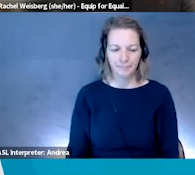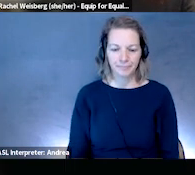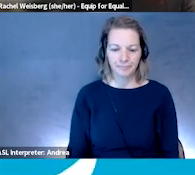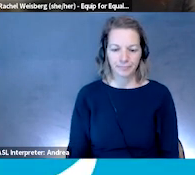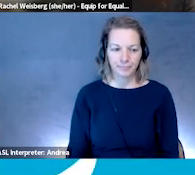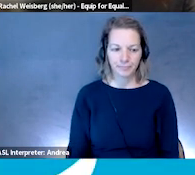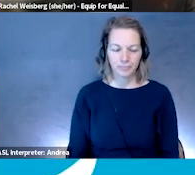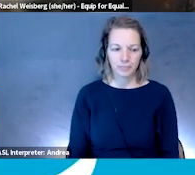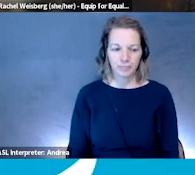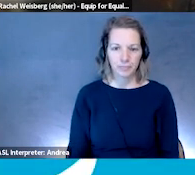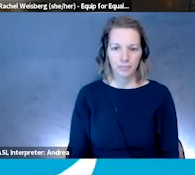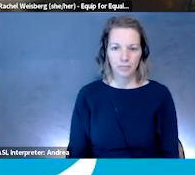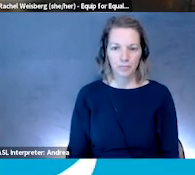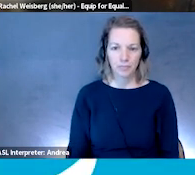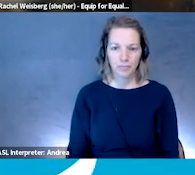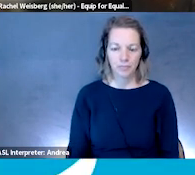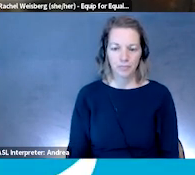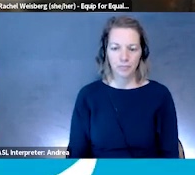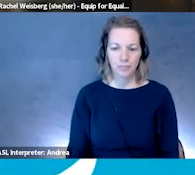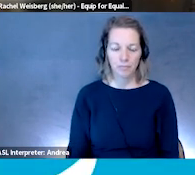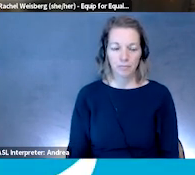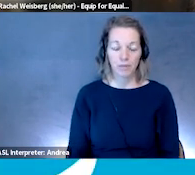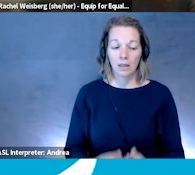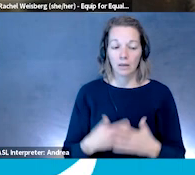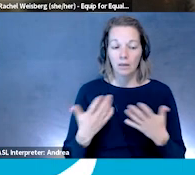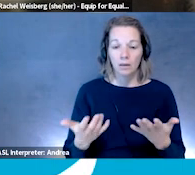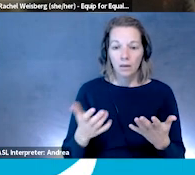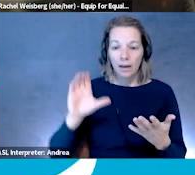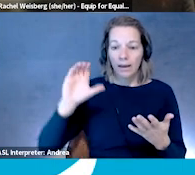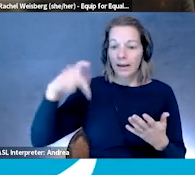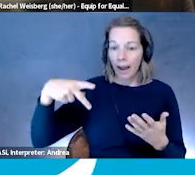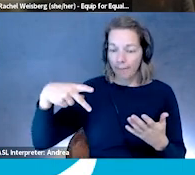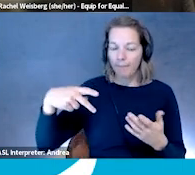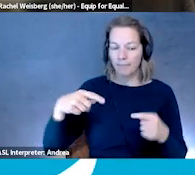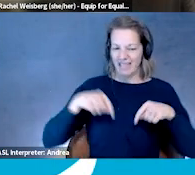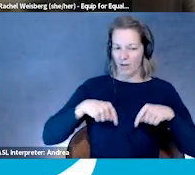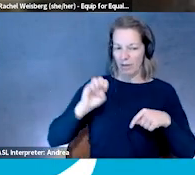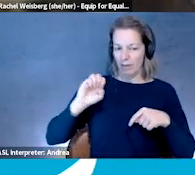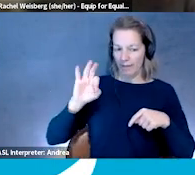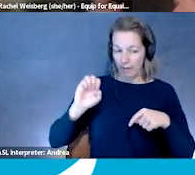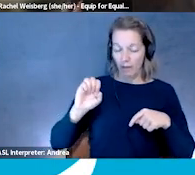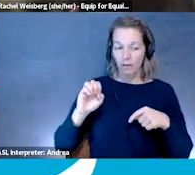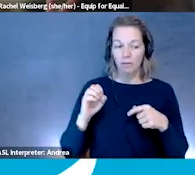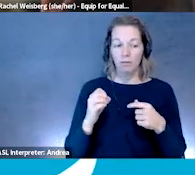LEGAL ADVOCACY AND SOME SELECT CASES AS WELL.